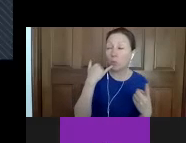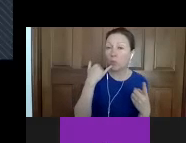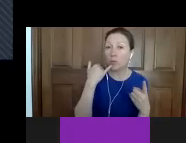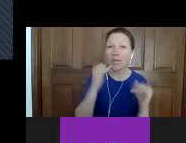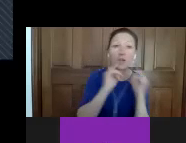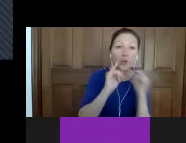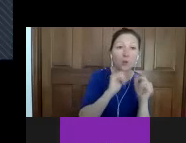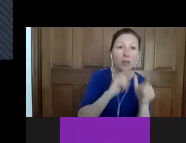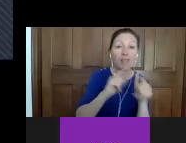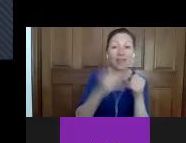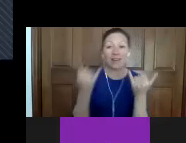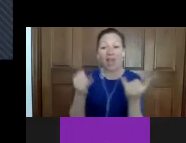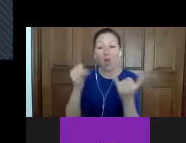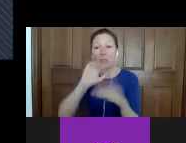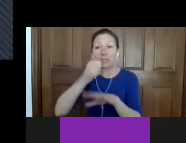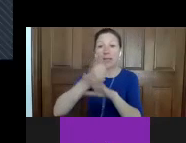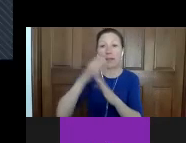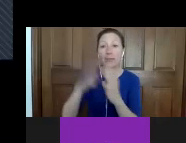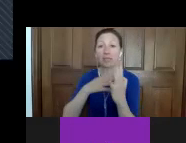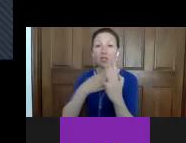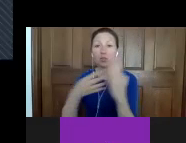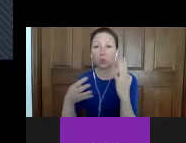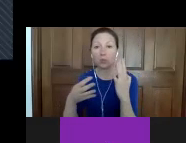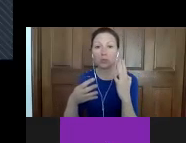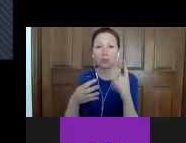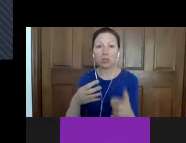can tell them after all of the other details are met, by the way, I need to know where